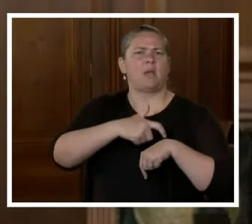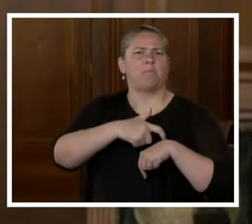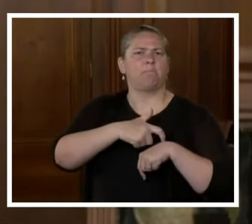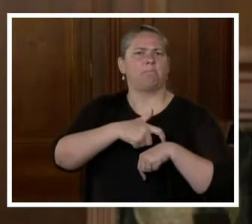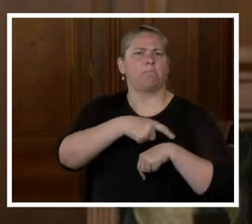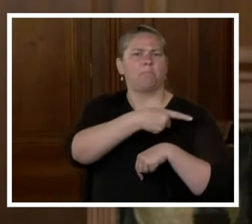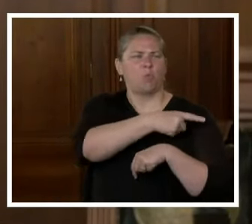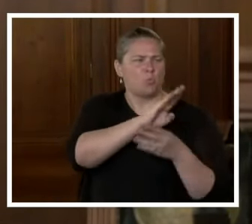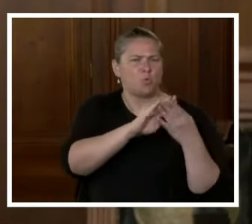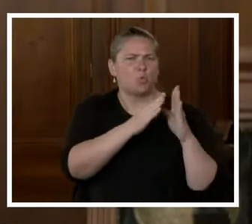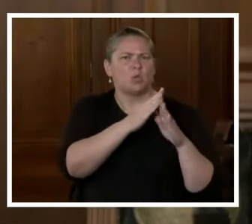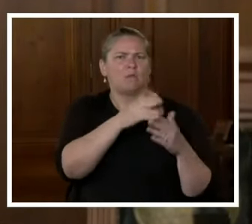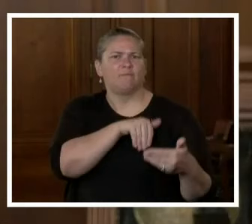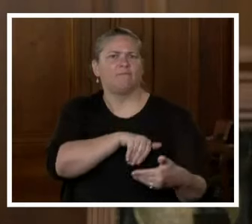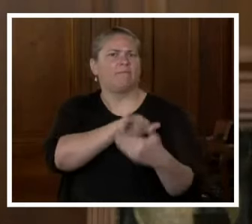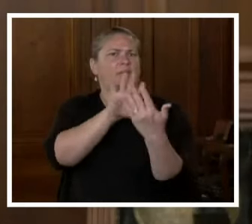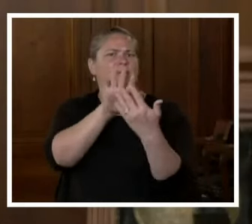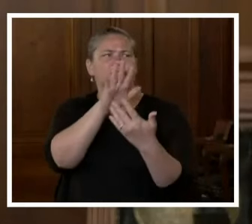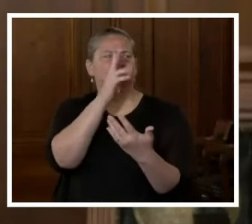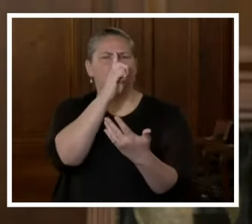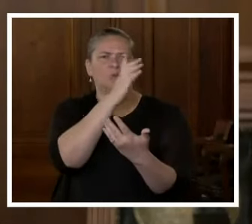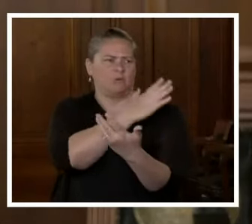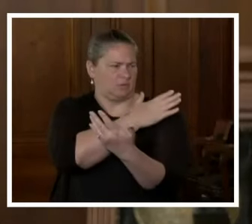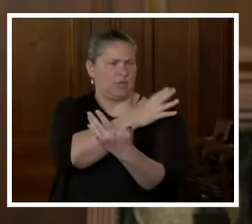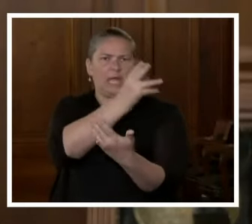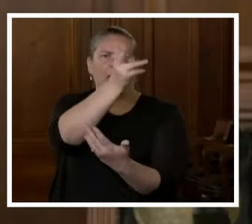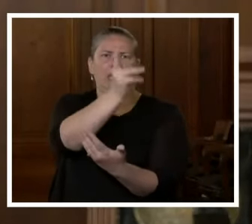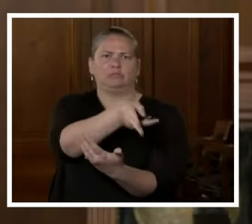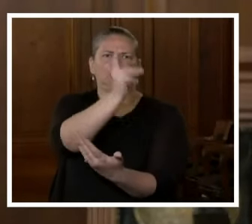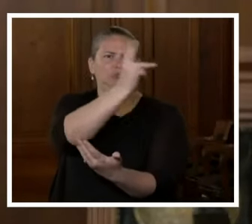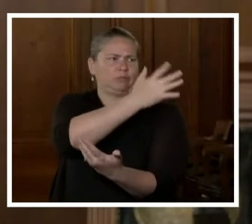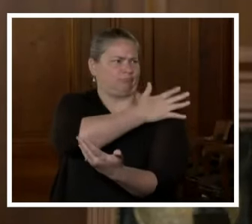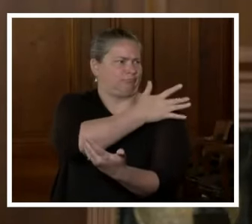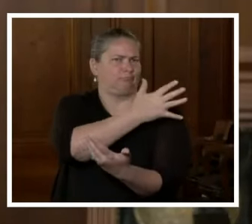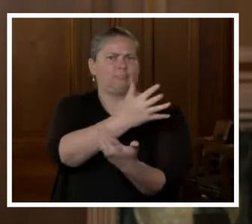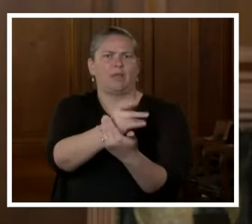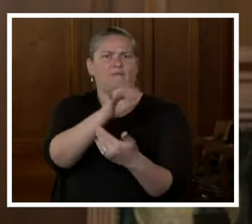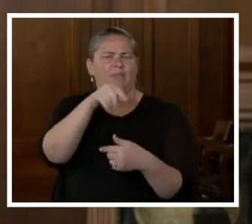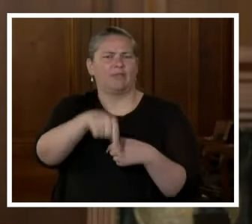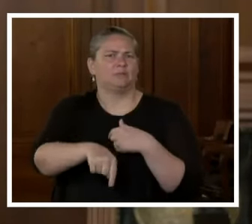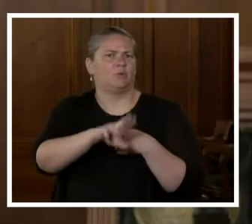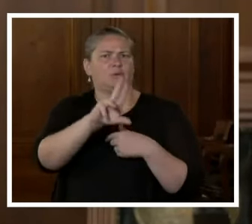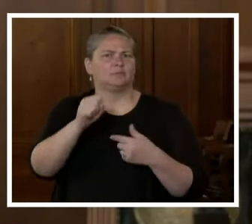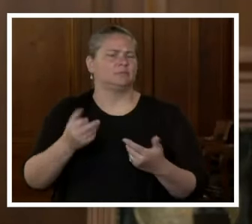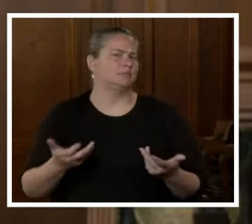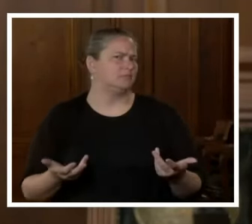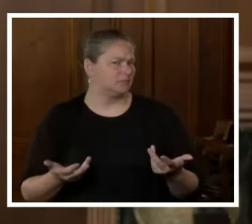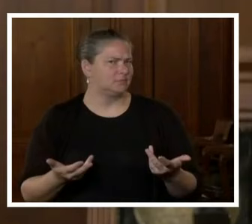THE QUESTION IS WITH ISSUES